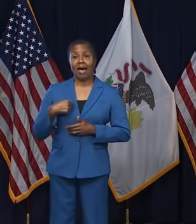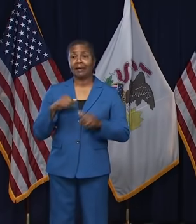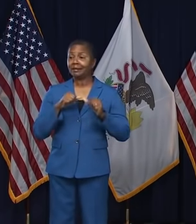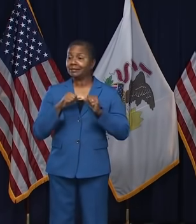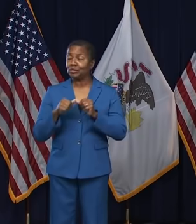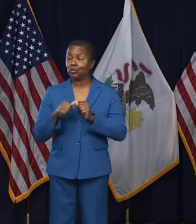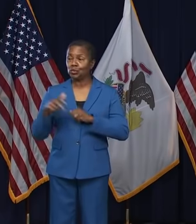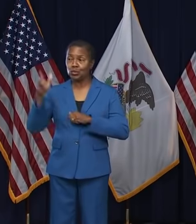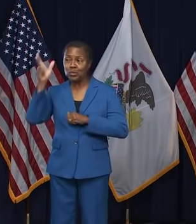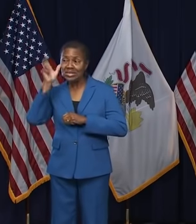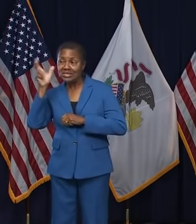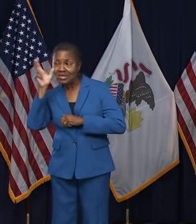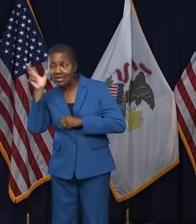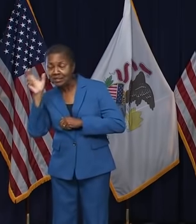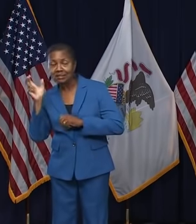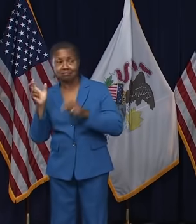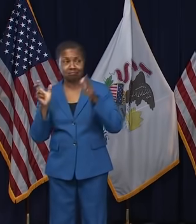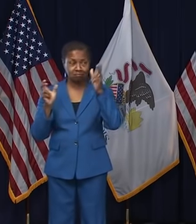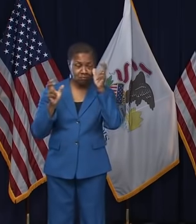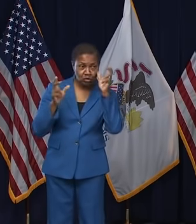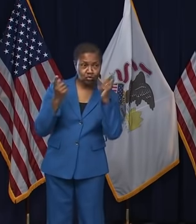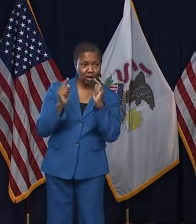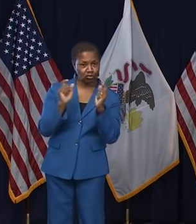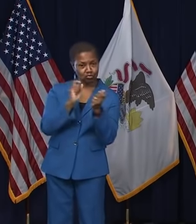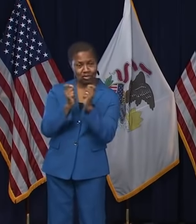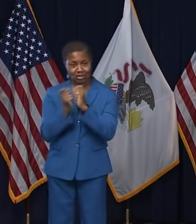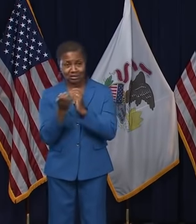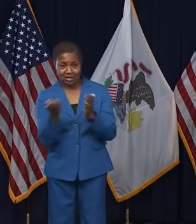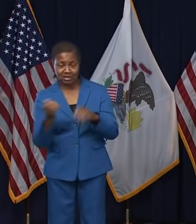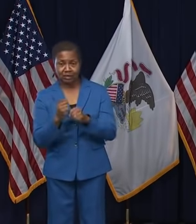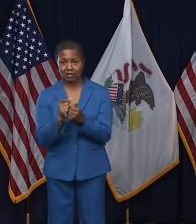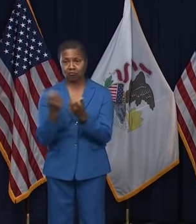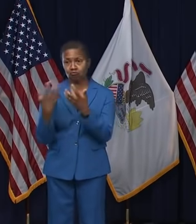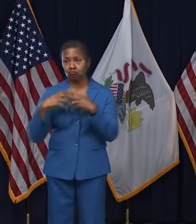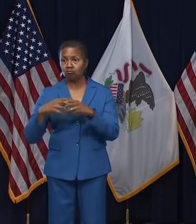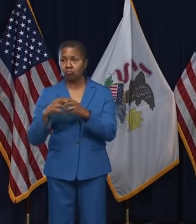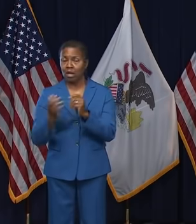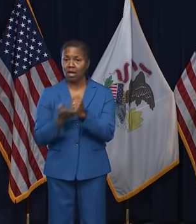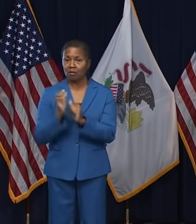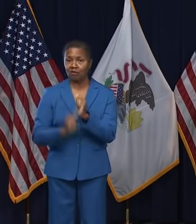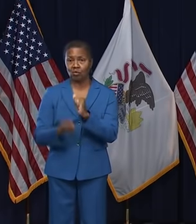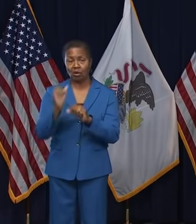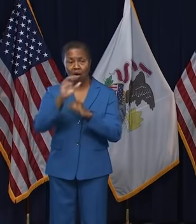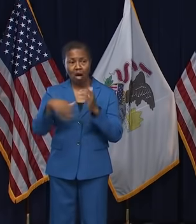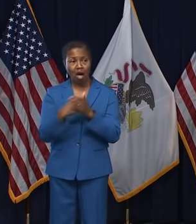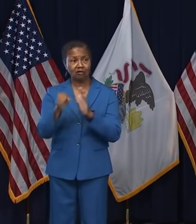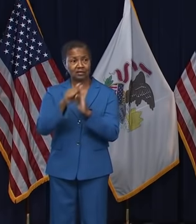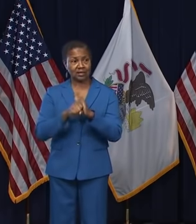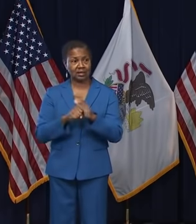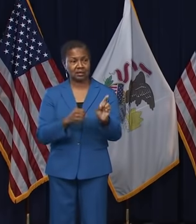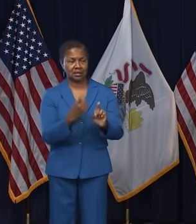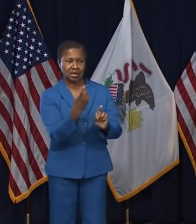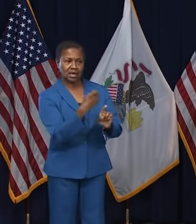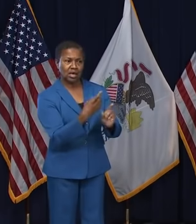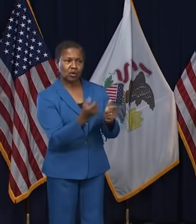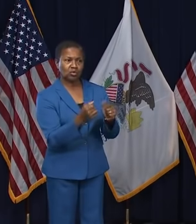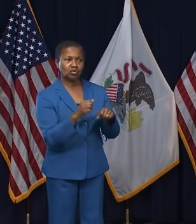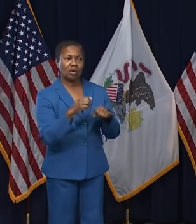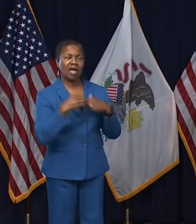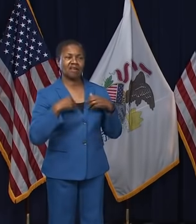may first- a and so I continue